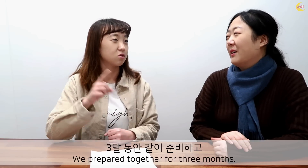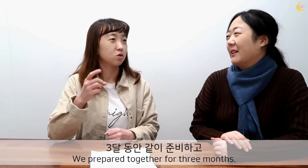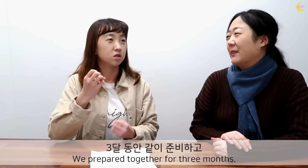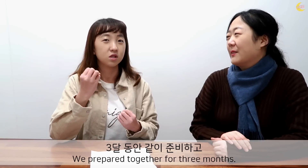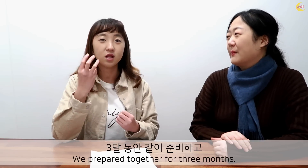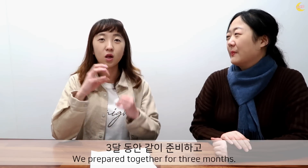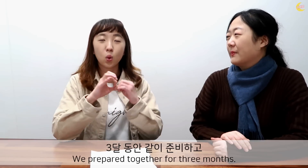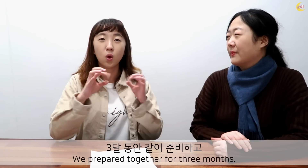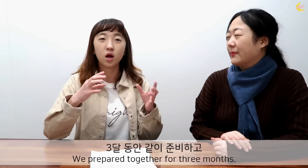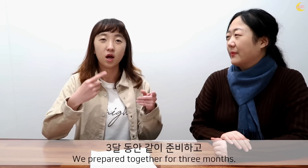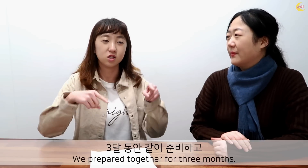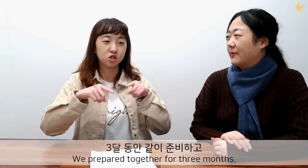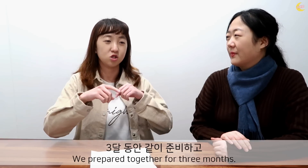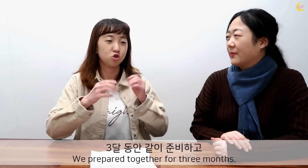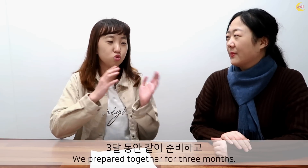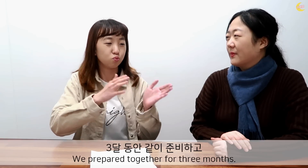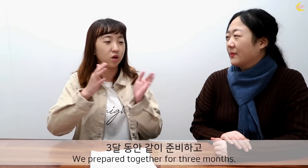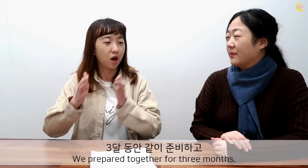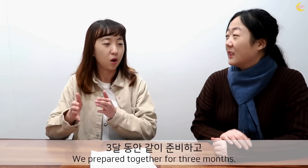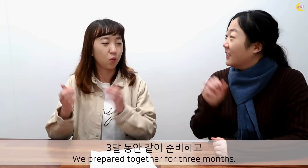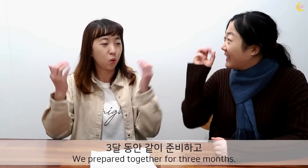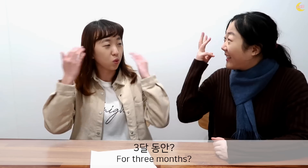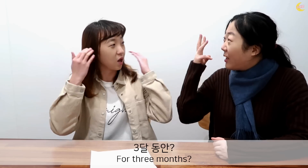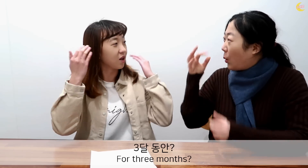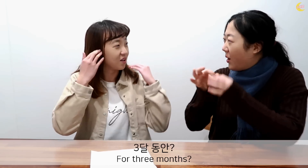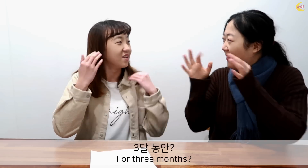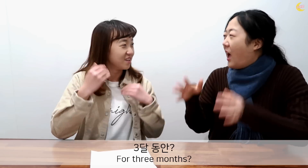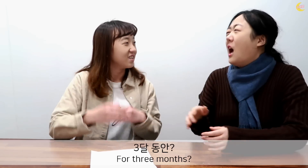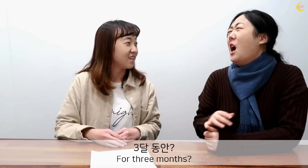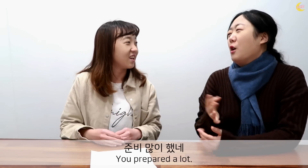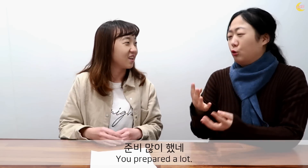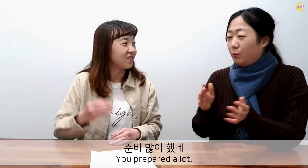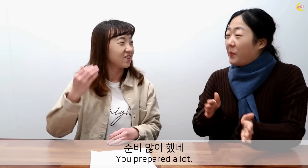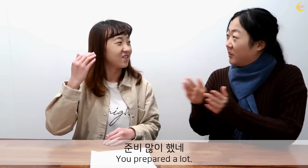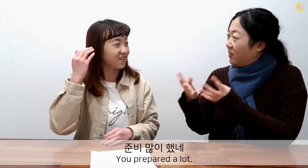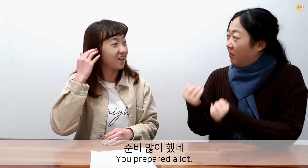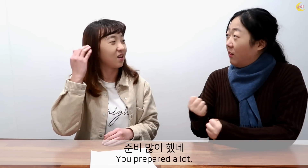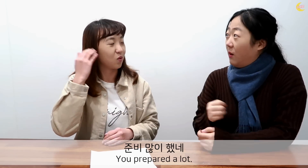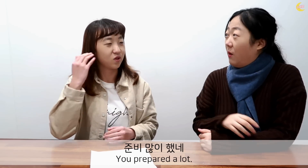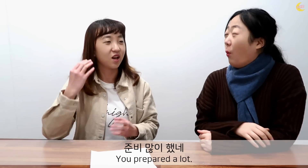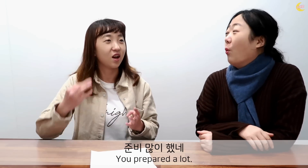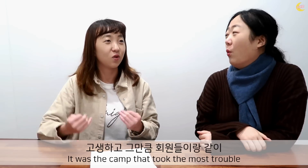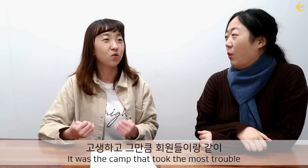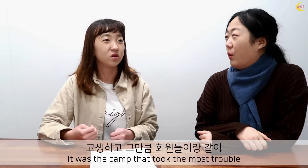We prepared together for three months. For three months? You prepared a lot.